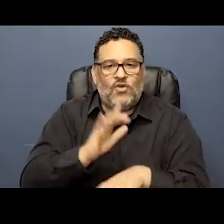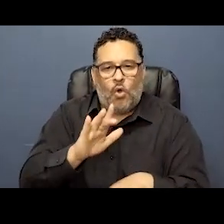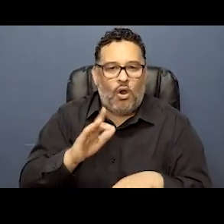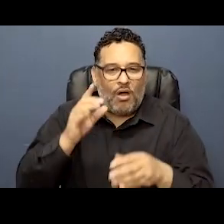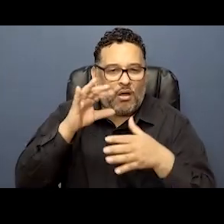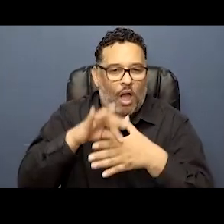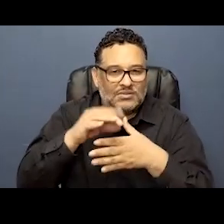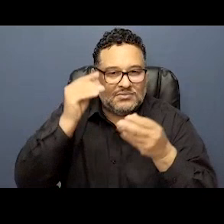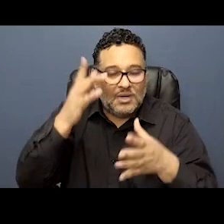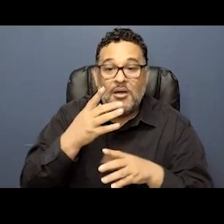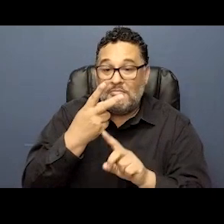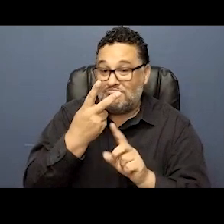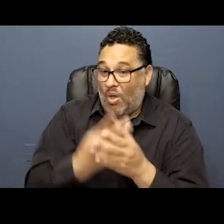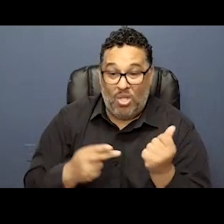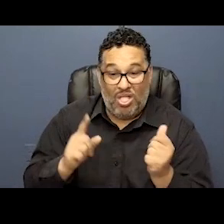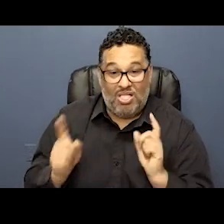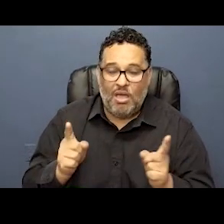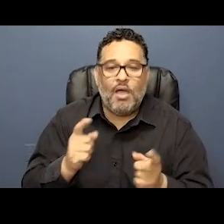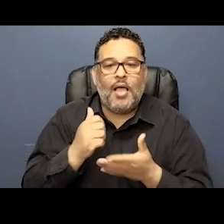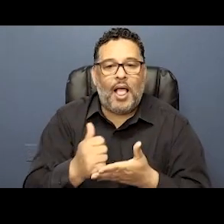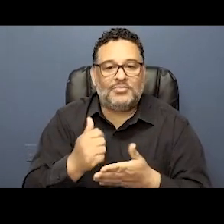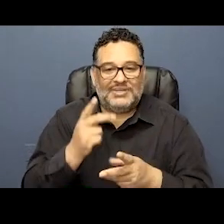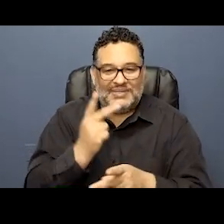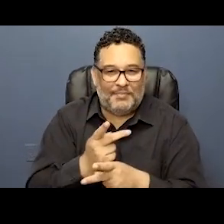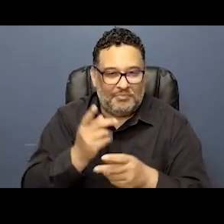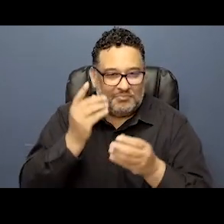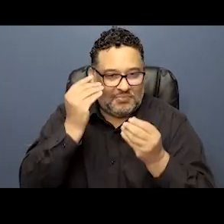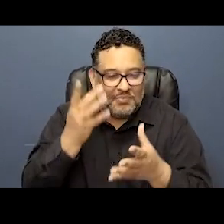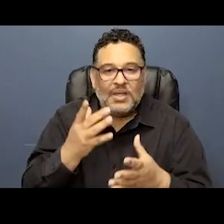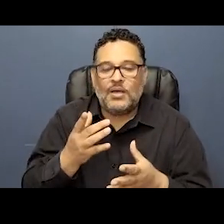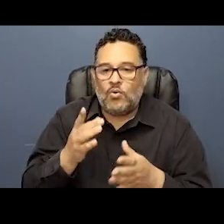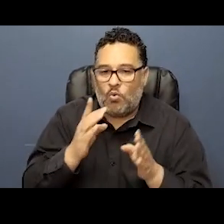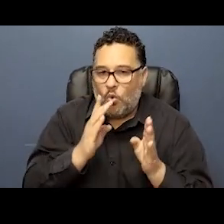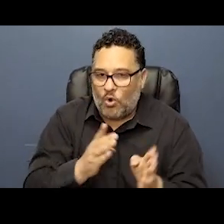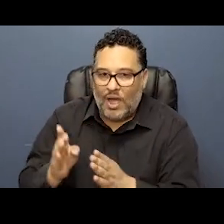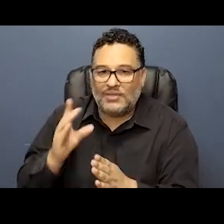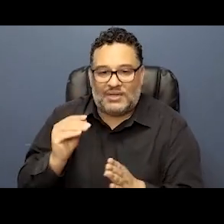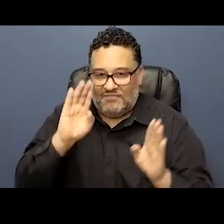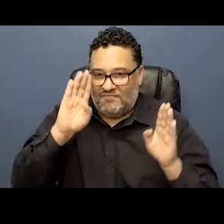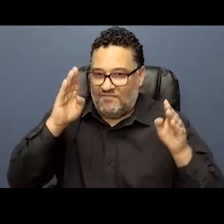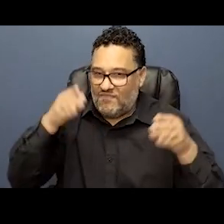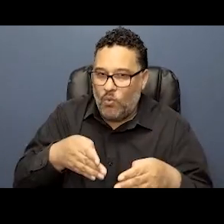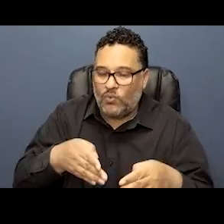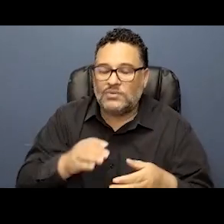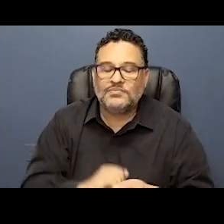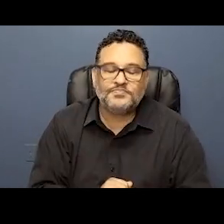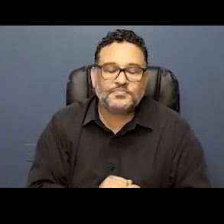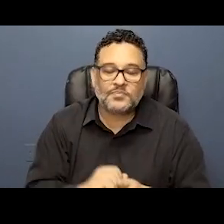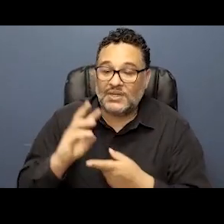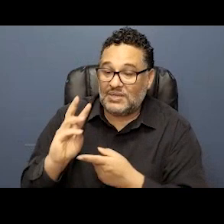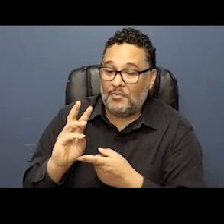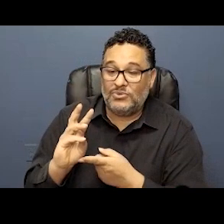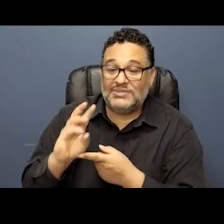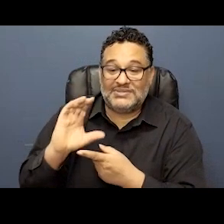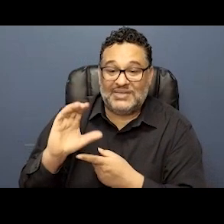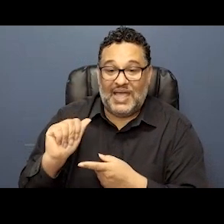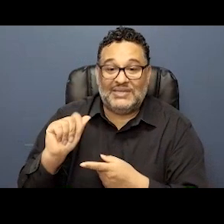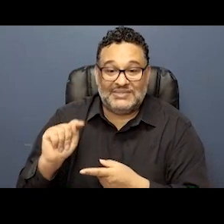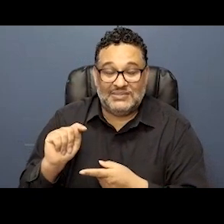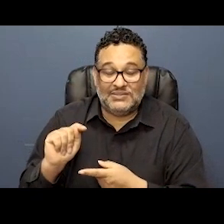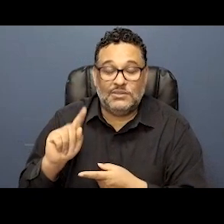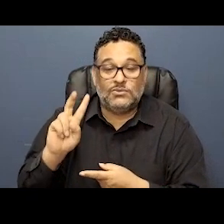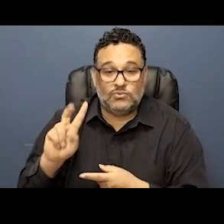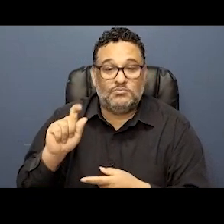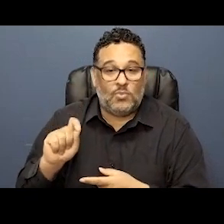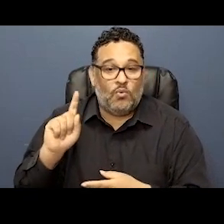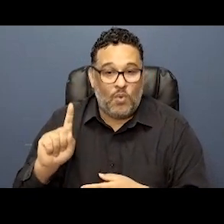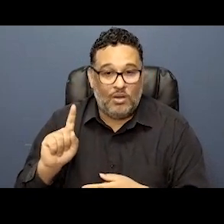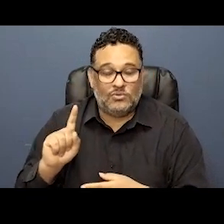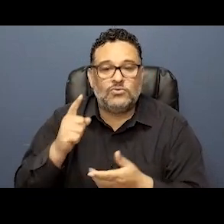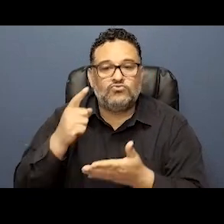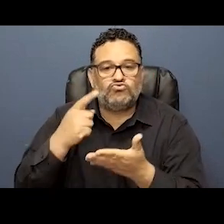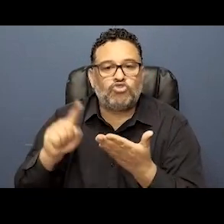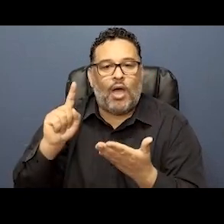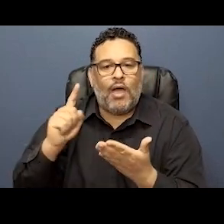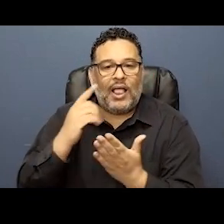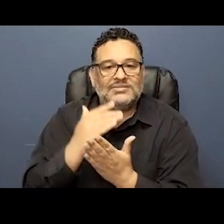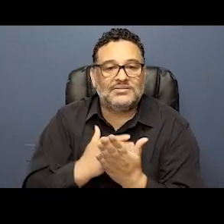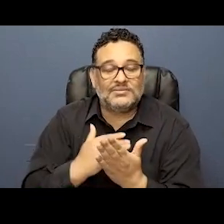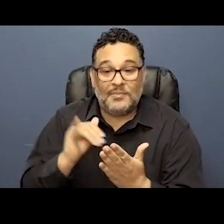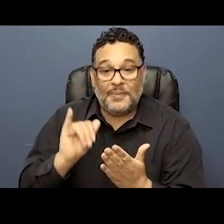development organized and learner focused. WCAG 2.1 Checklist. This checklist breaks down